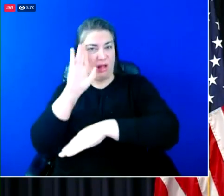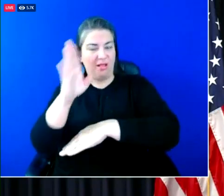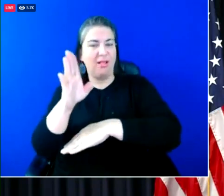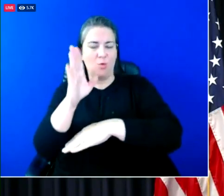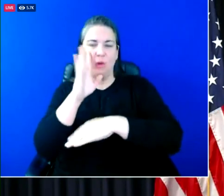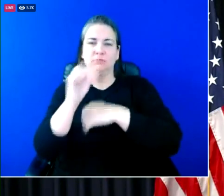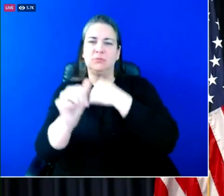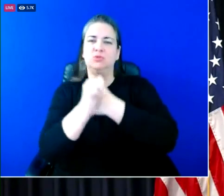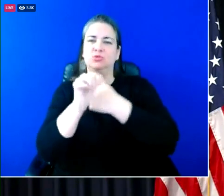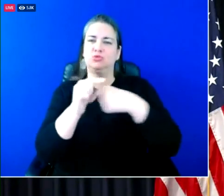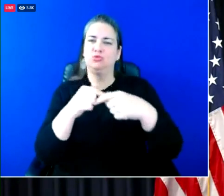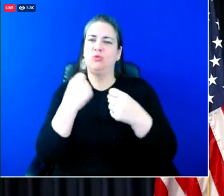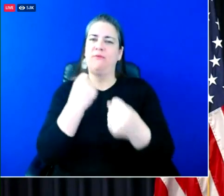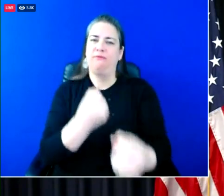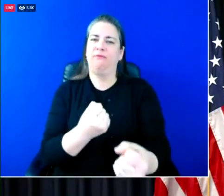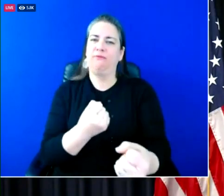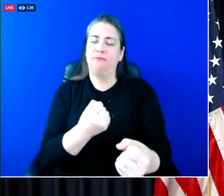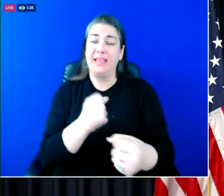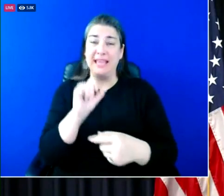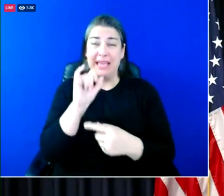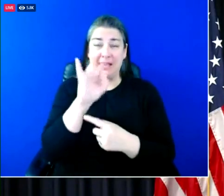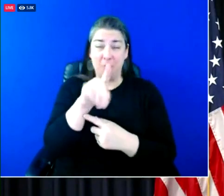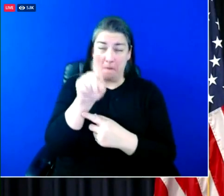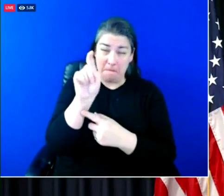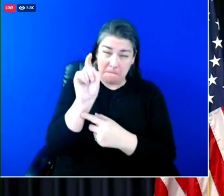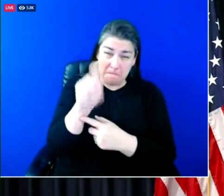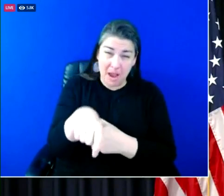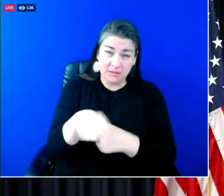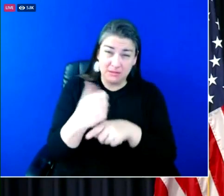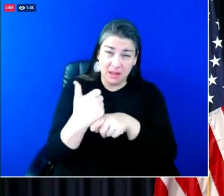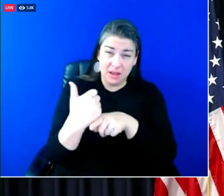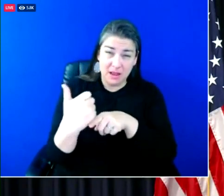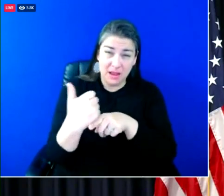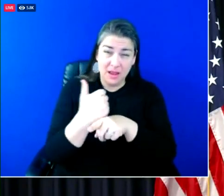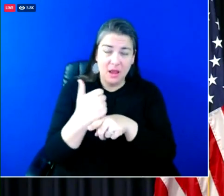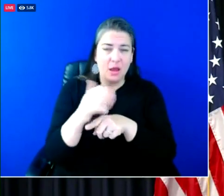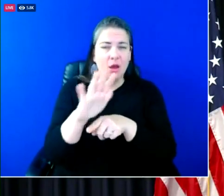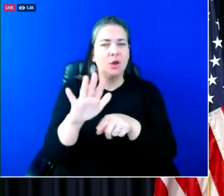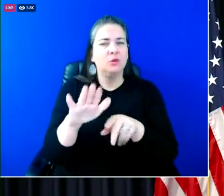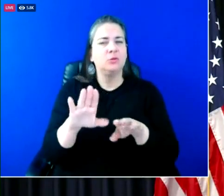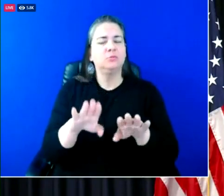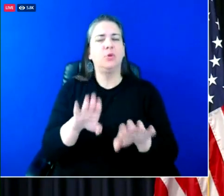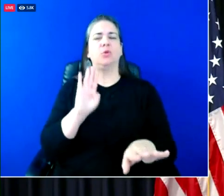If you must travel, please reduce your speed. Give yourself extra time and